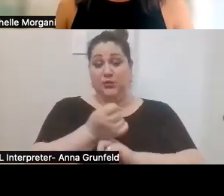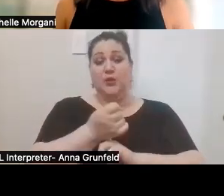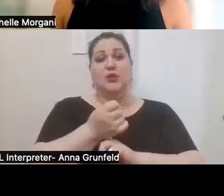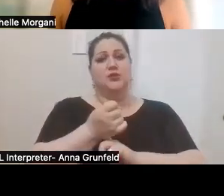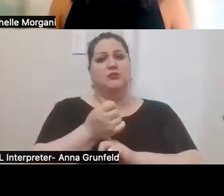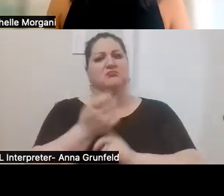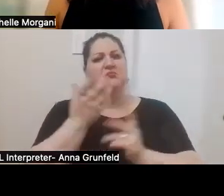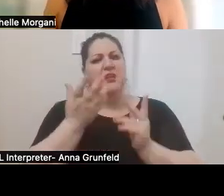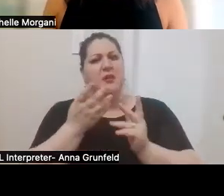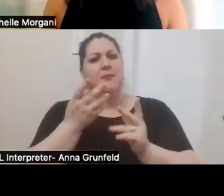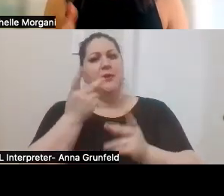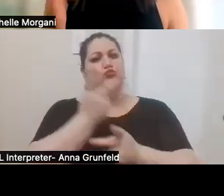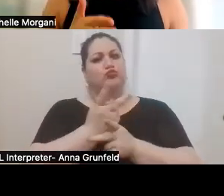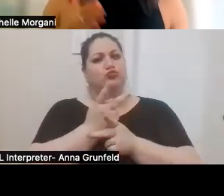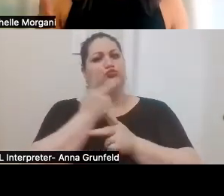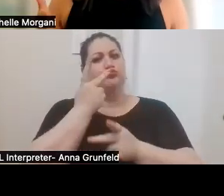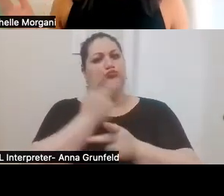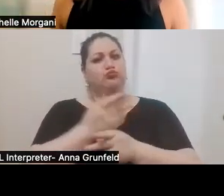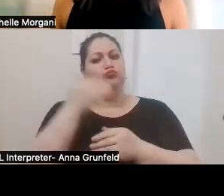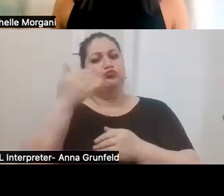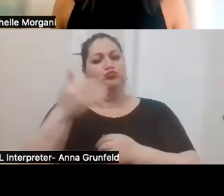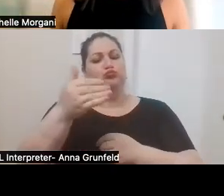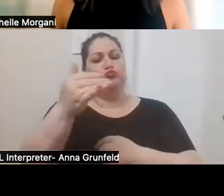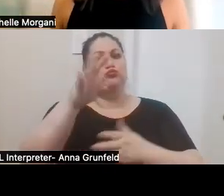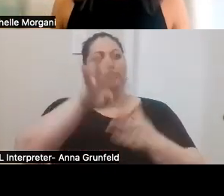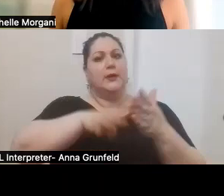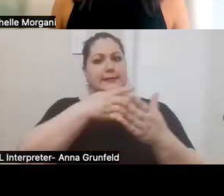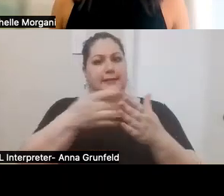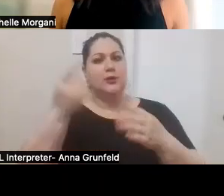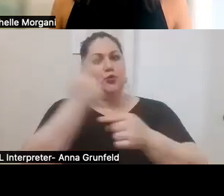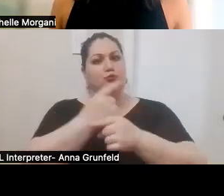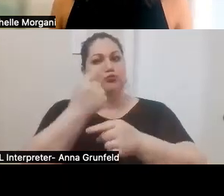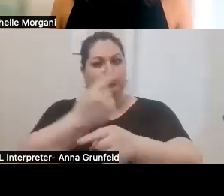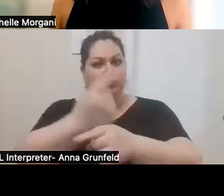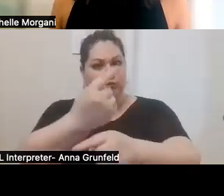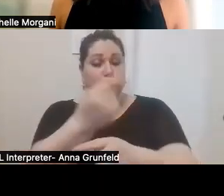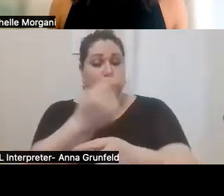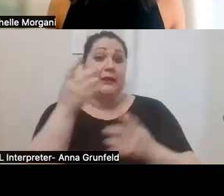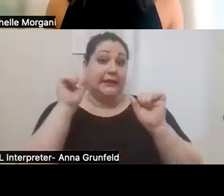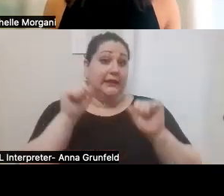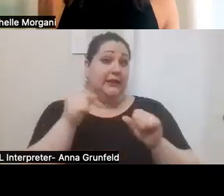So, is there a way in which that we can kind of ensure that the student is, is working through